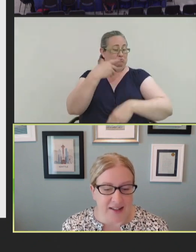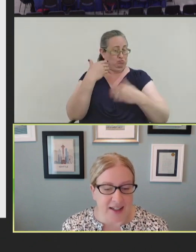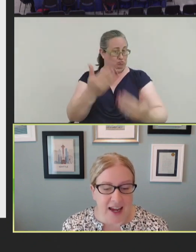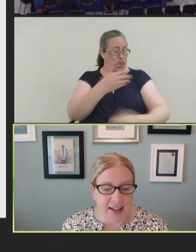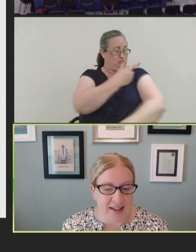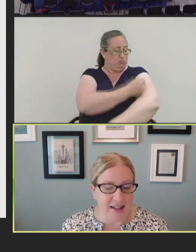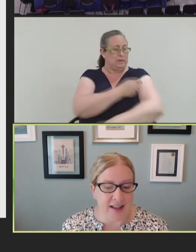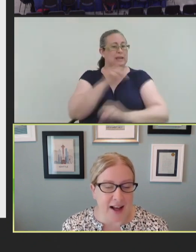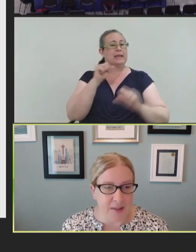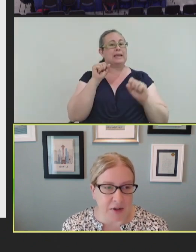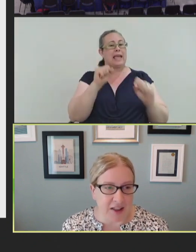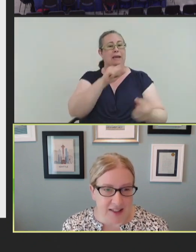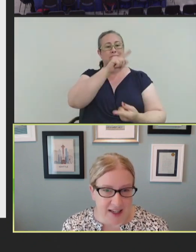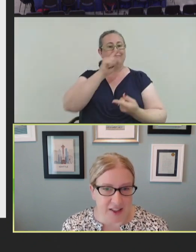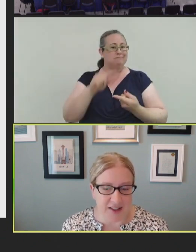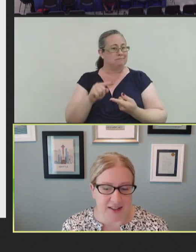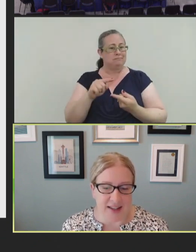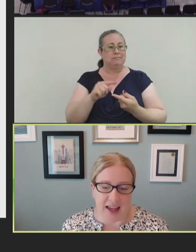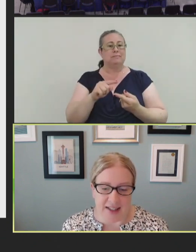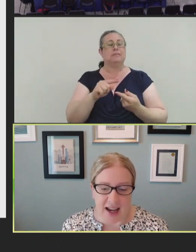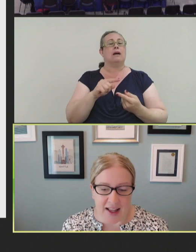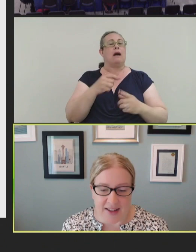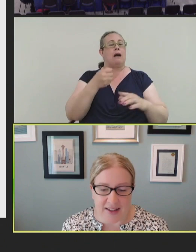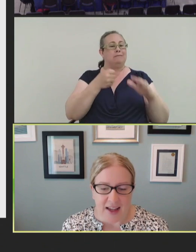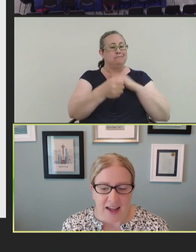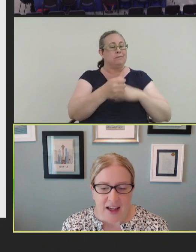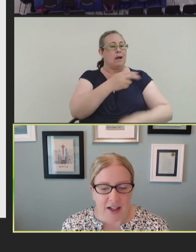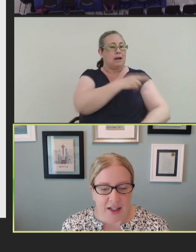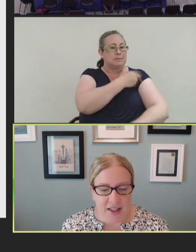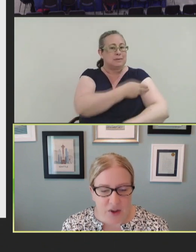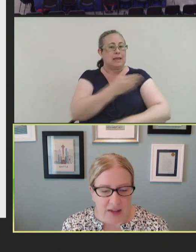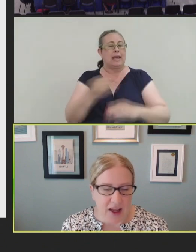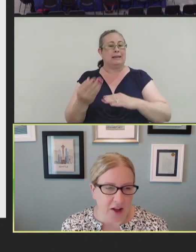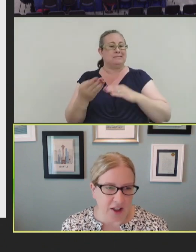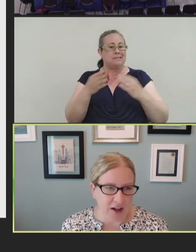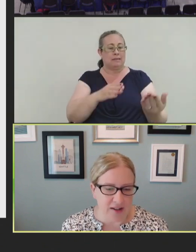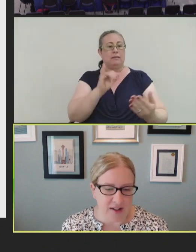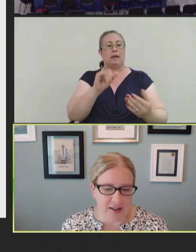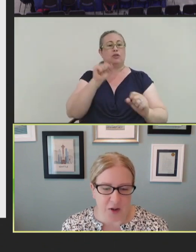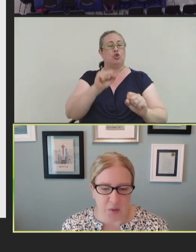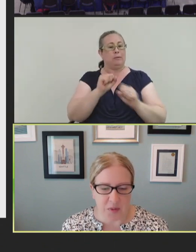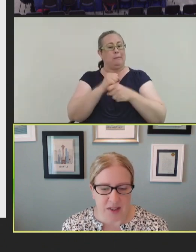in cases, hospitalizations, and deaths that could strain the healthcare system,